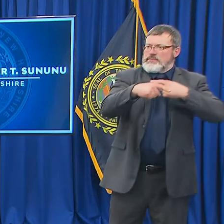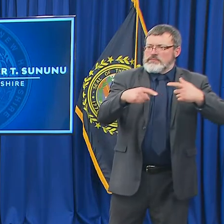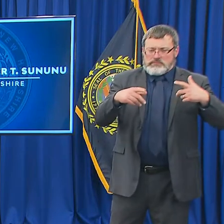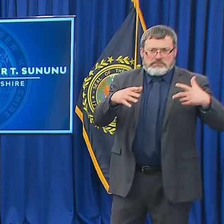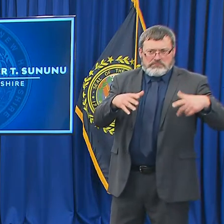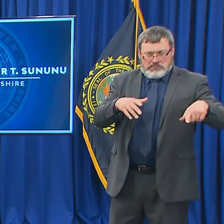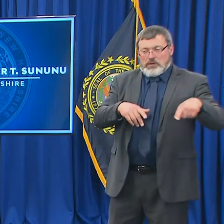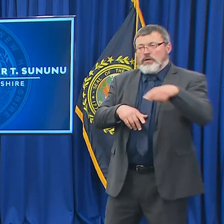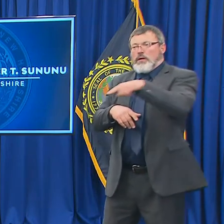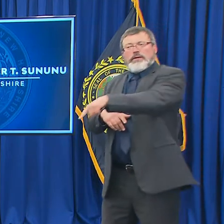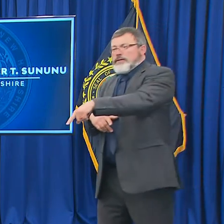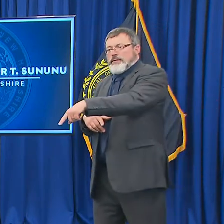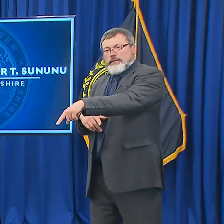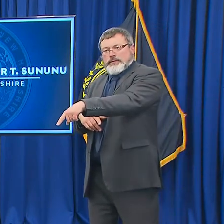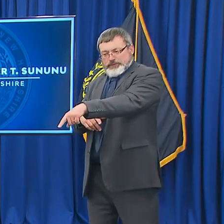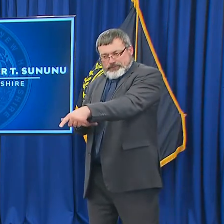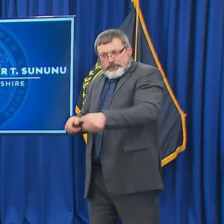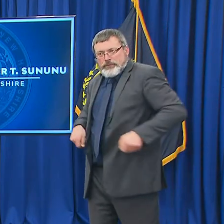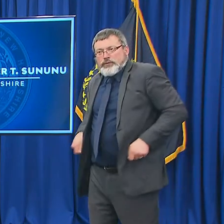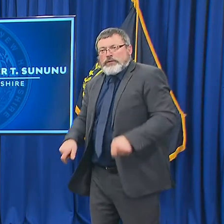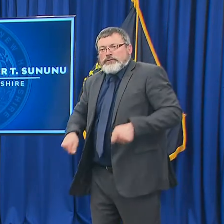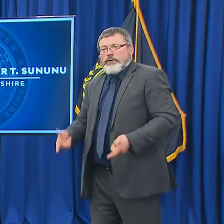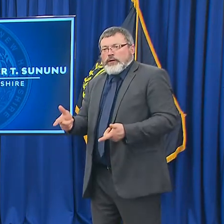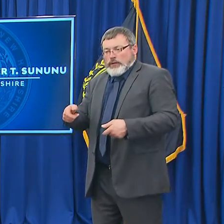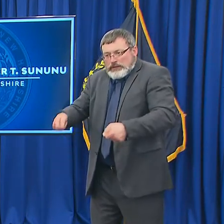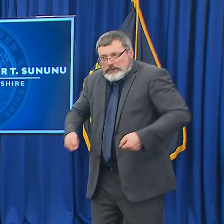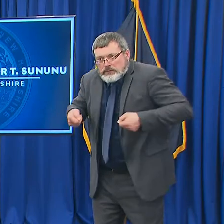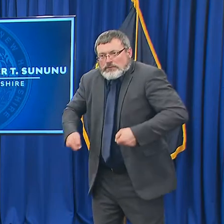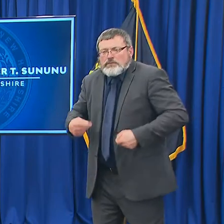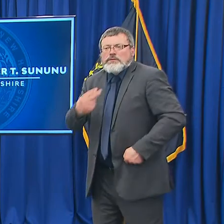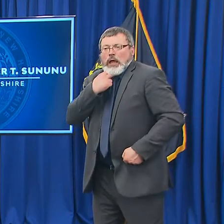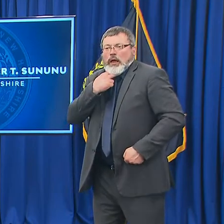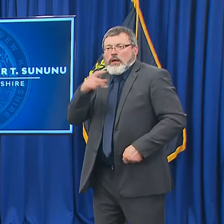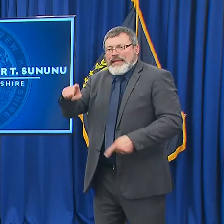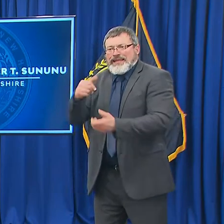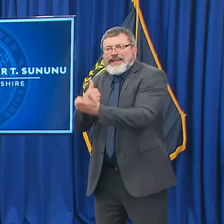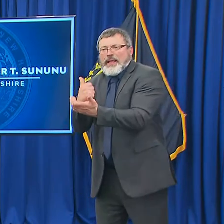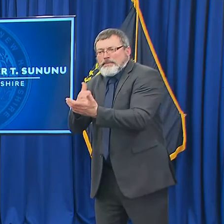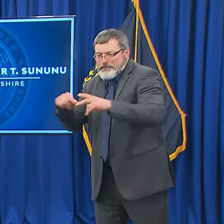and to adults. But there may be lower risk of that